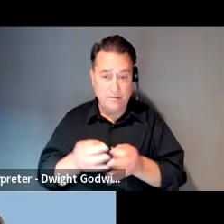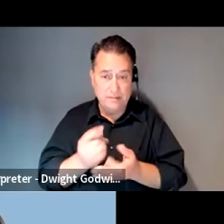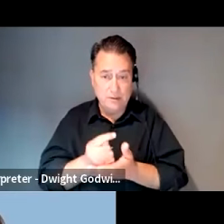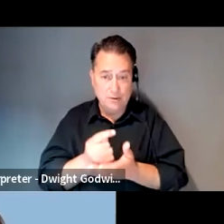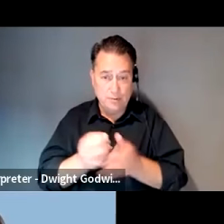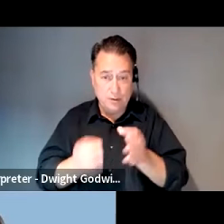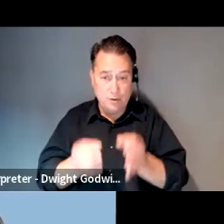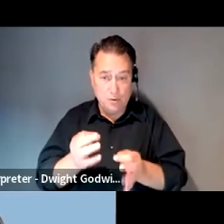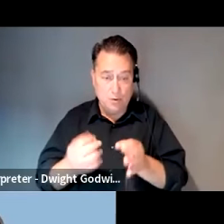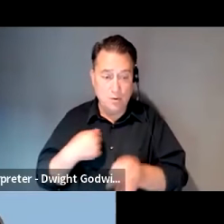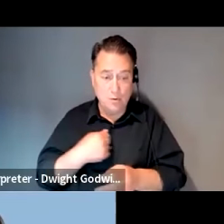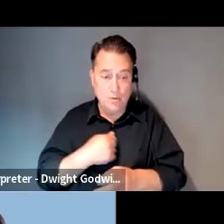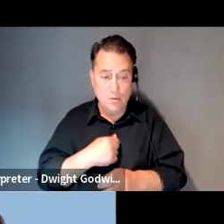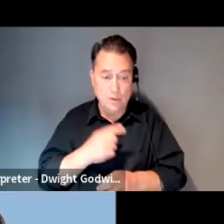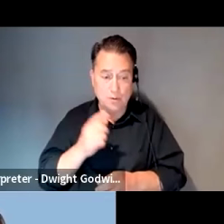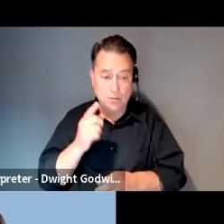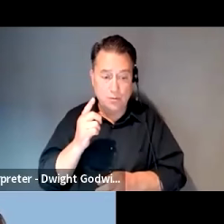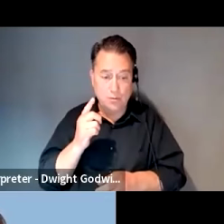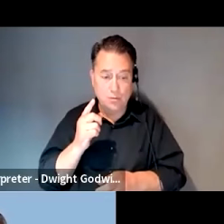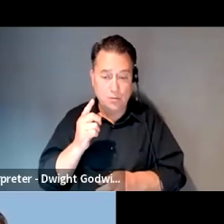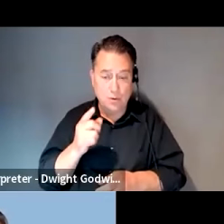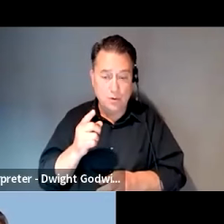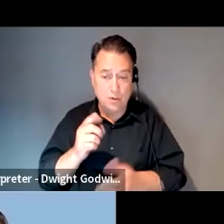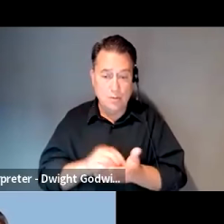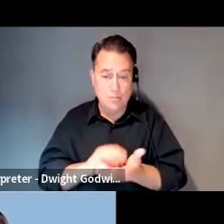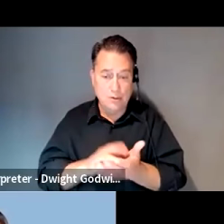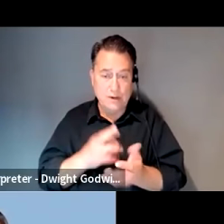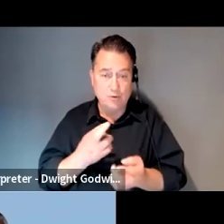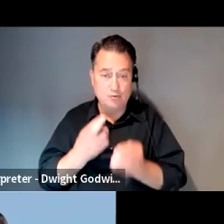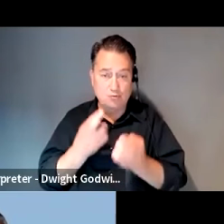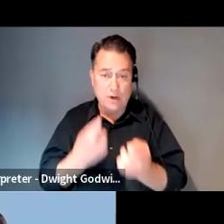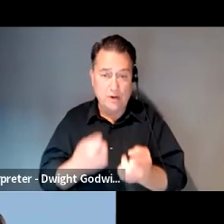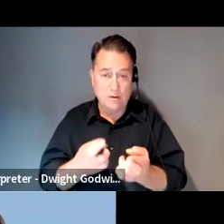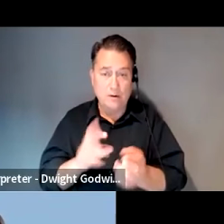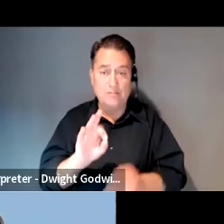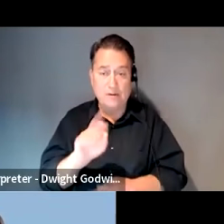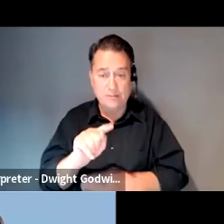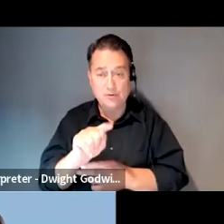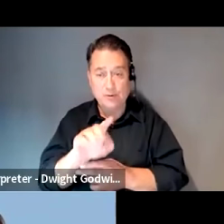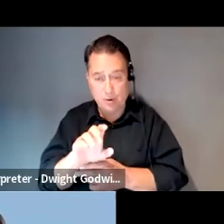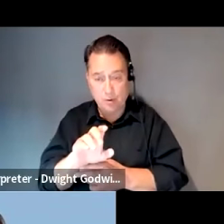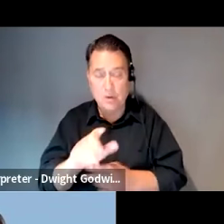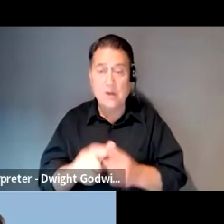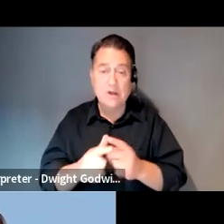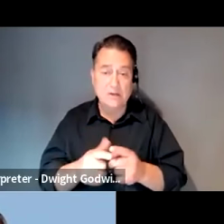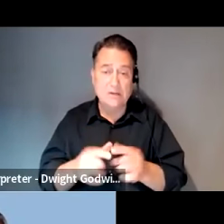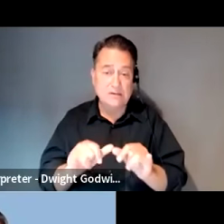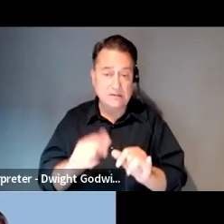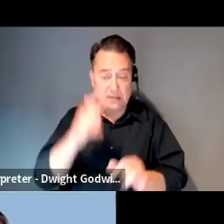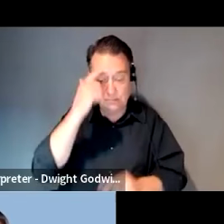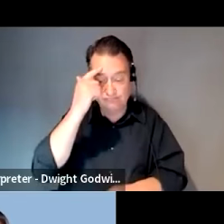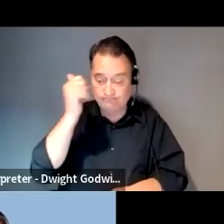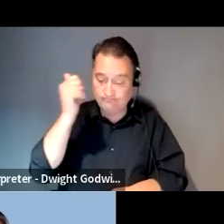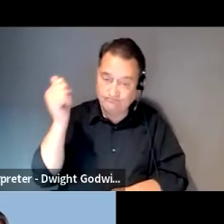we would put recommendation family treatment court and then it's still up to DPSS